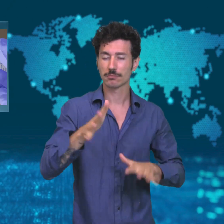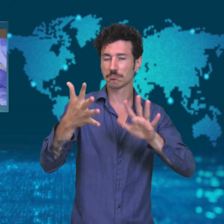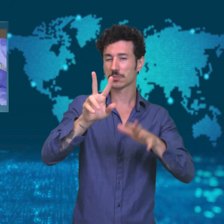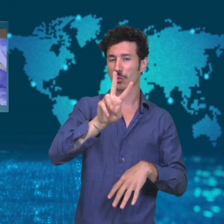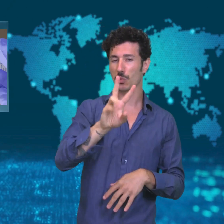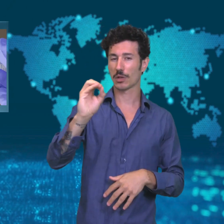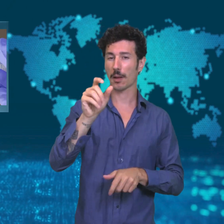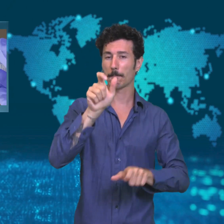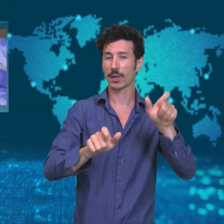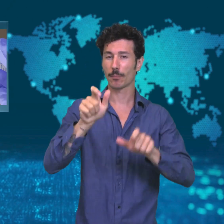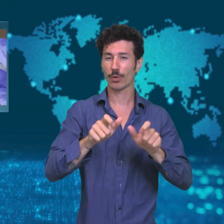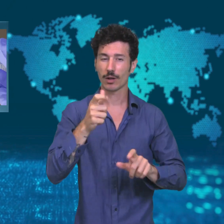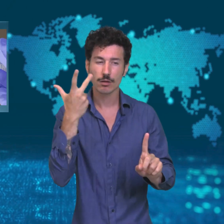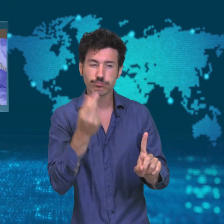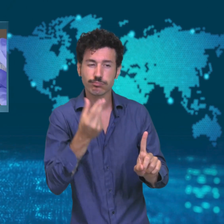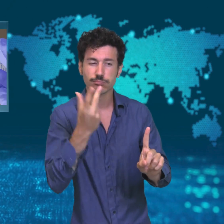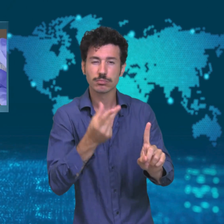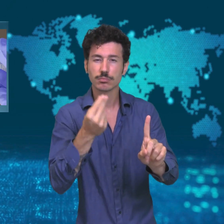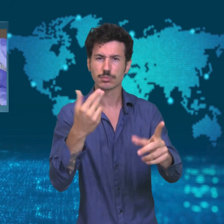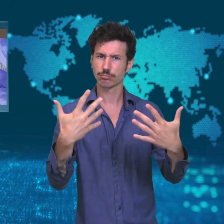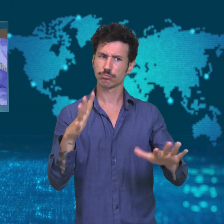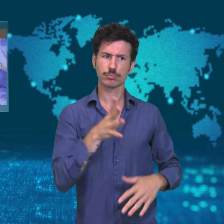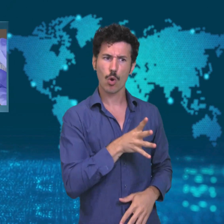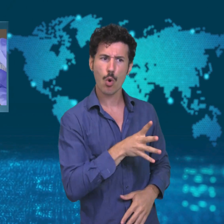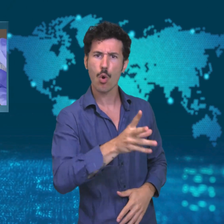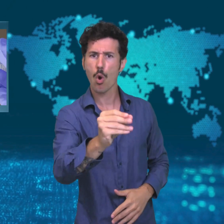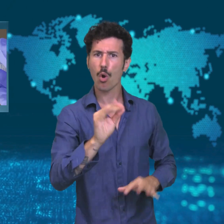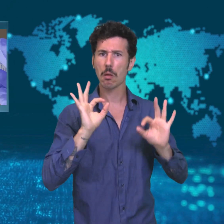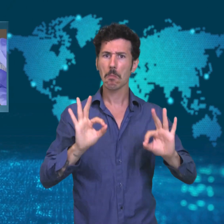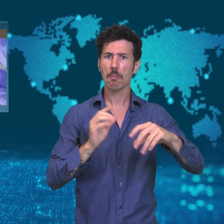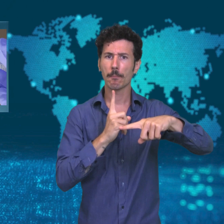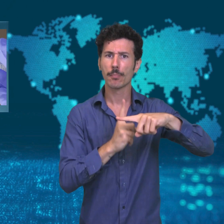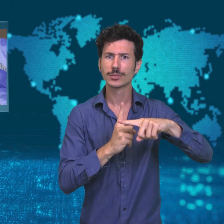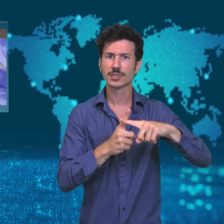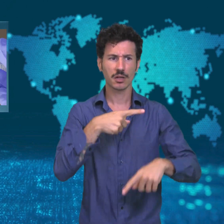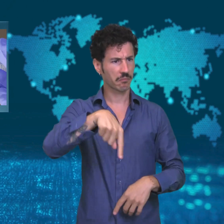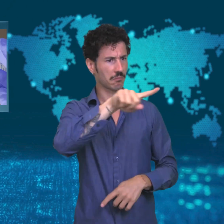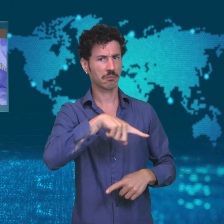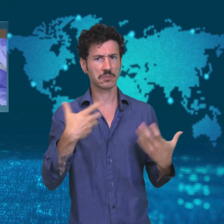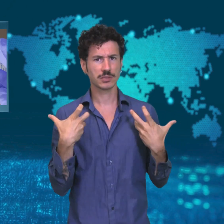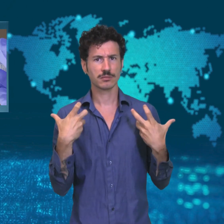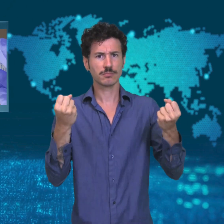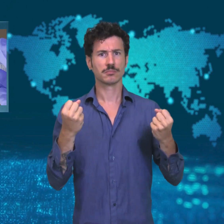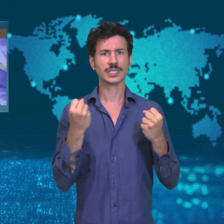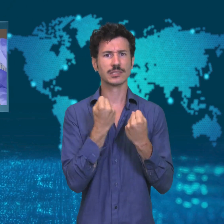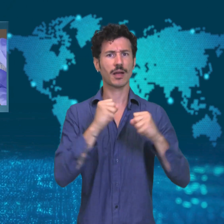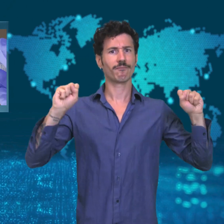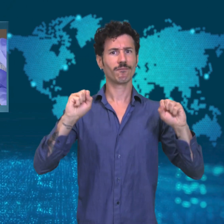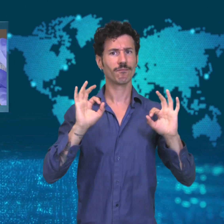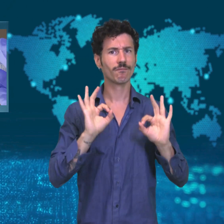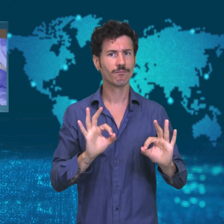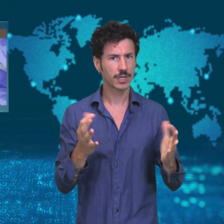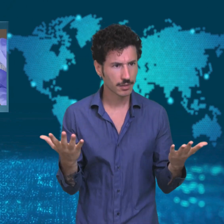has been proven to be safe although it needs to be tested